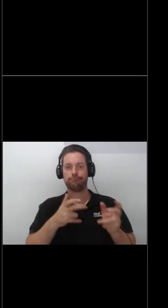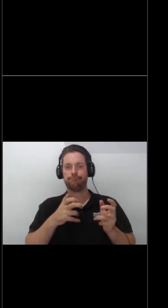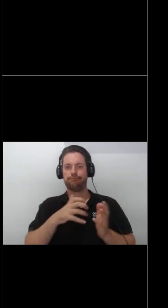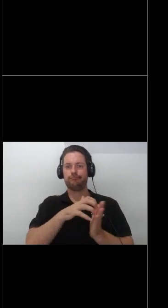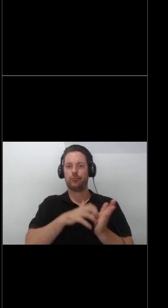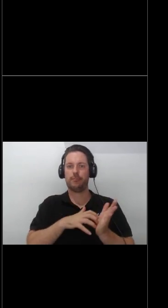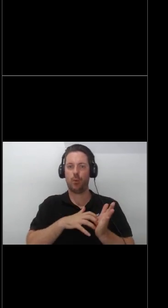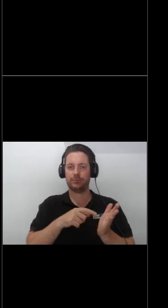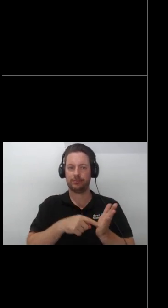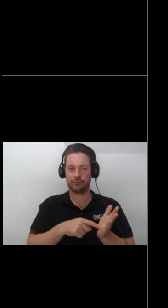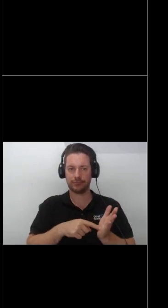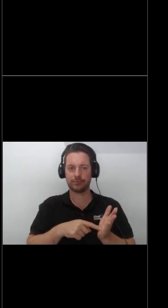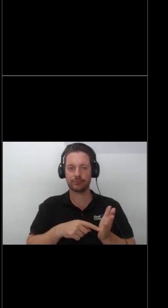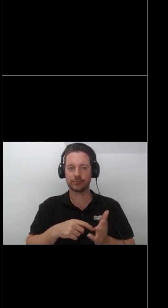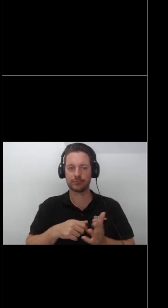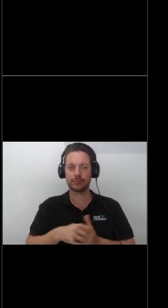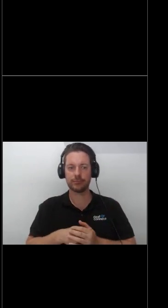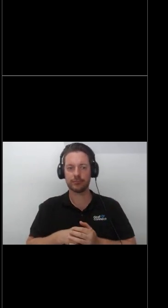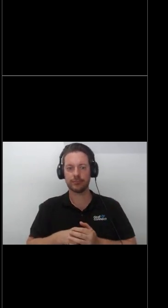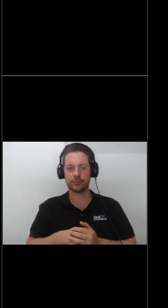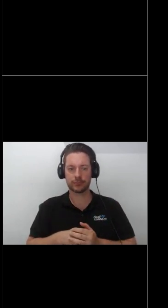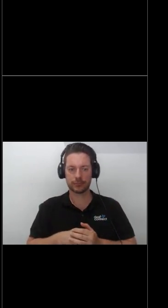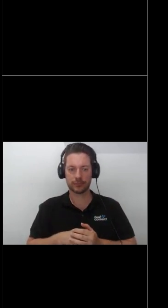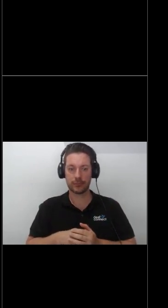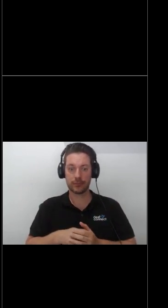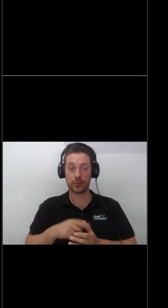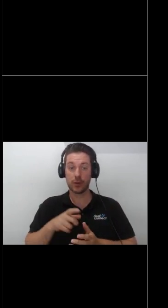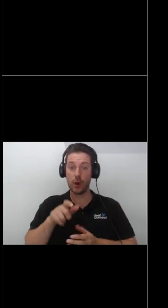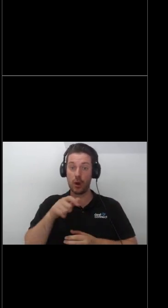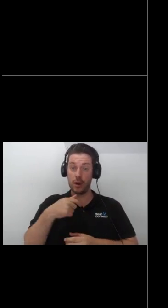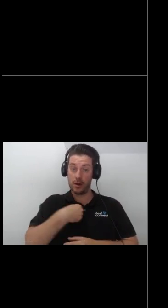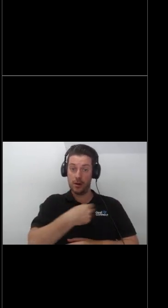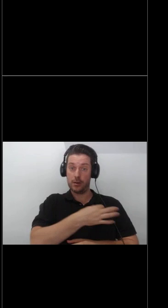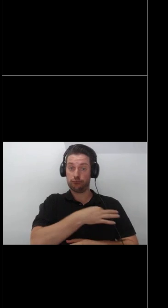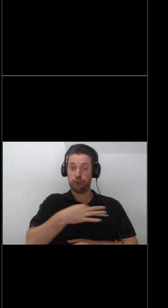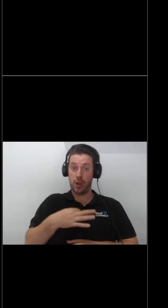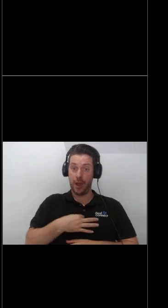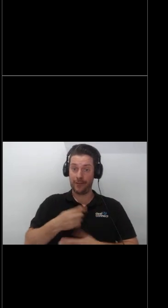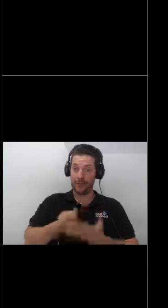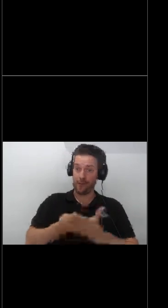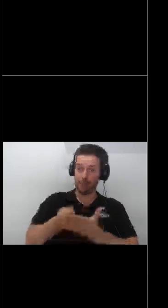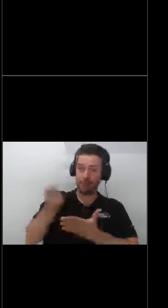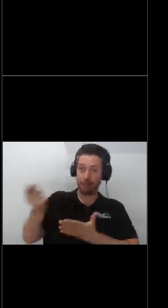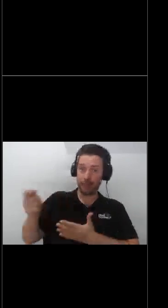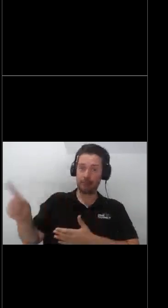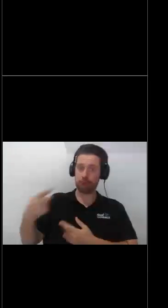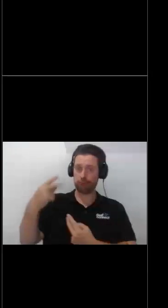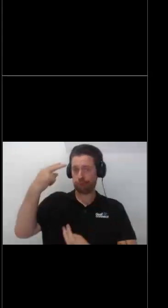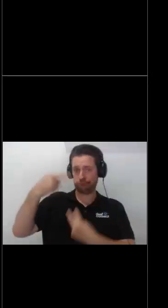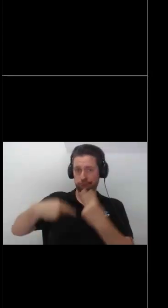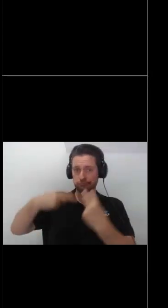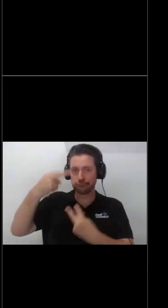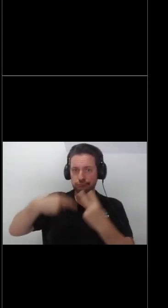So if a report is commissioned privately by an accused person or their lawyers,